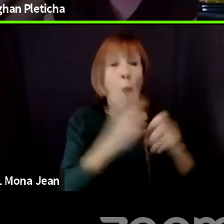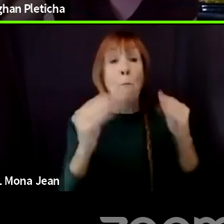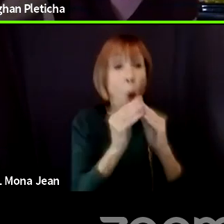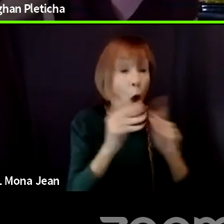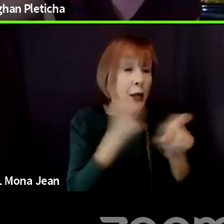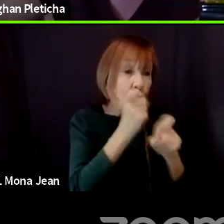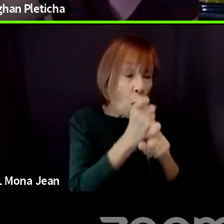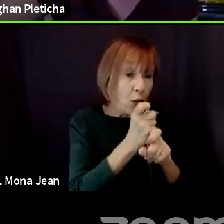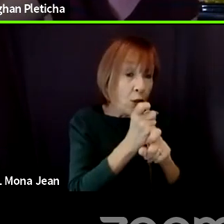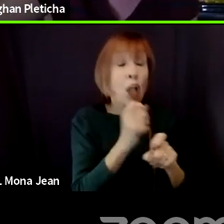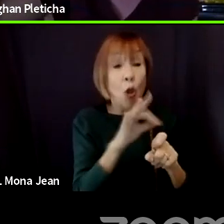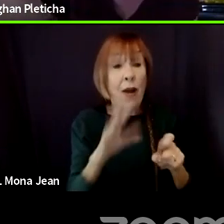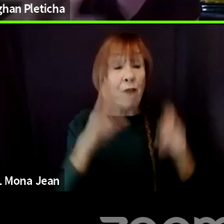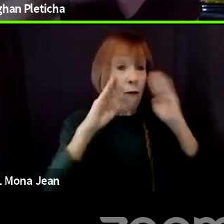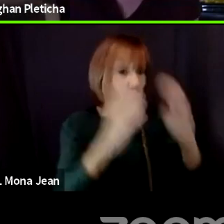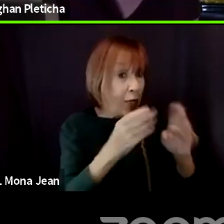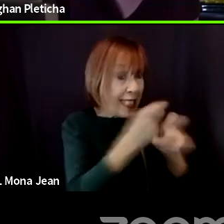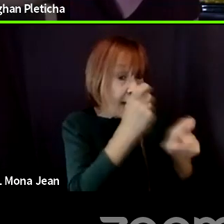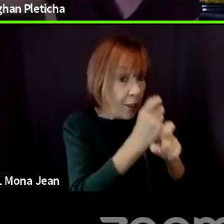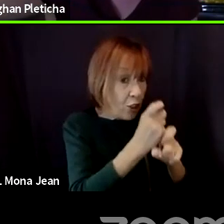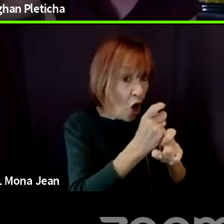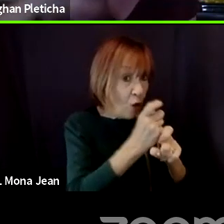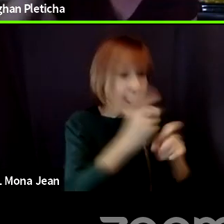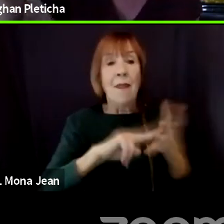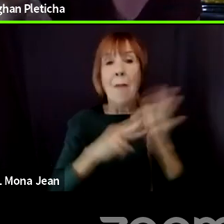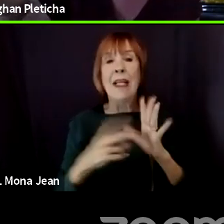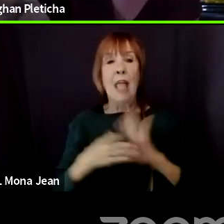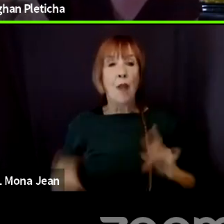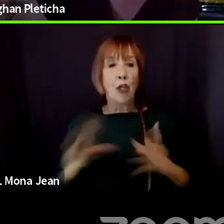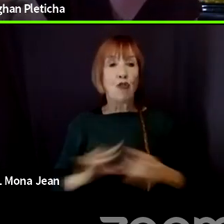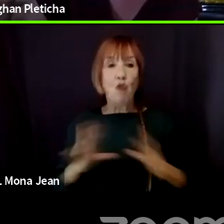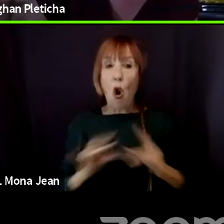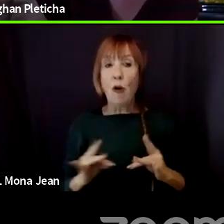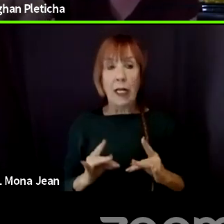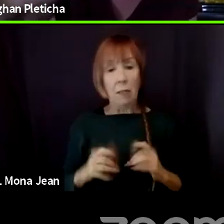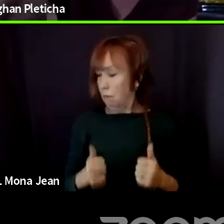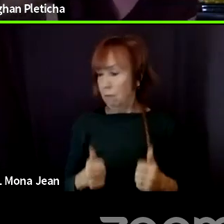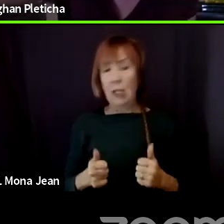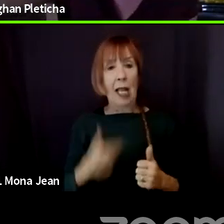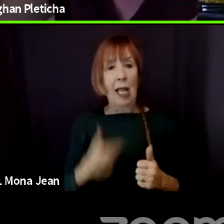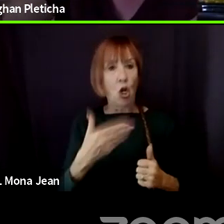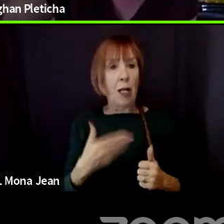if you're not getting negative notes or I should say constructive notes on (mumbles),